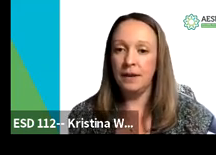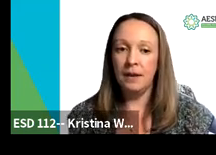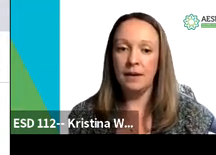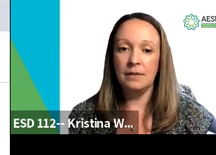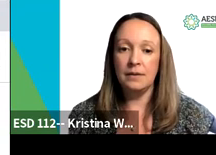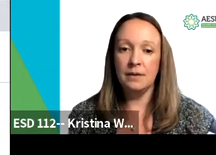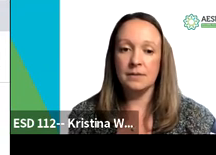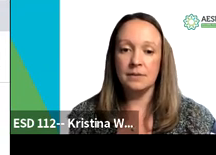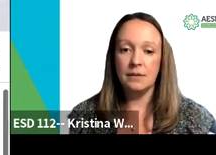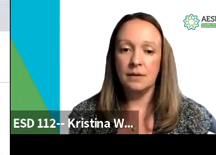ESD 112-- Kristina Wambold: This